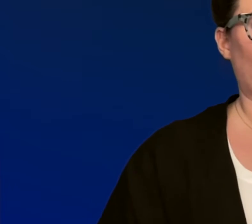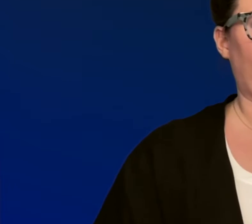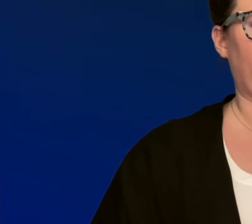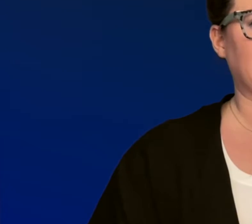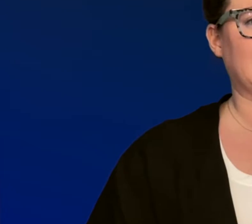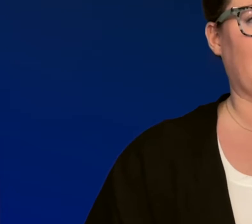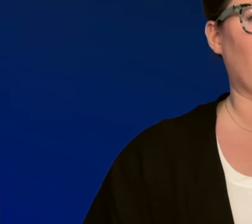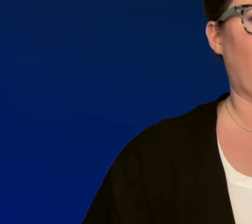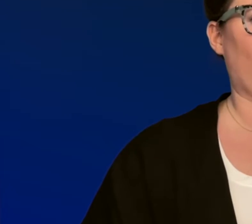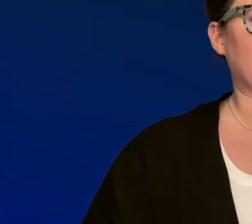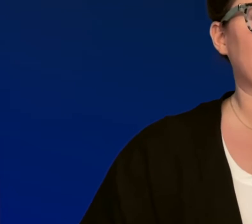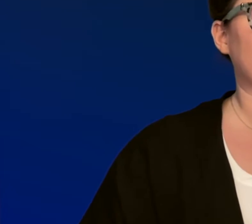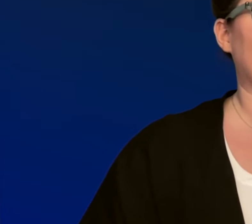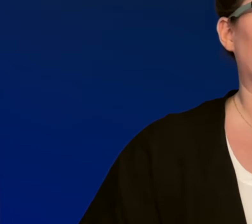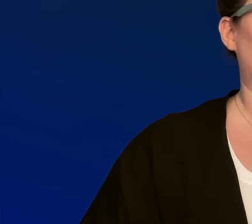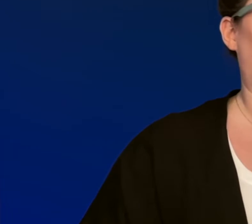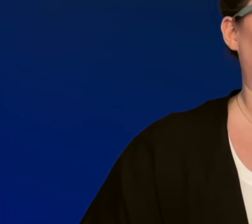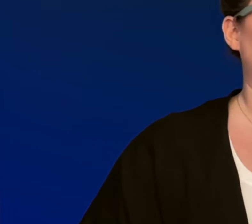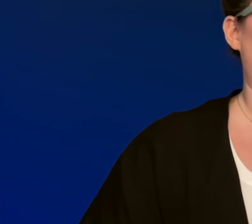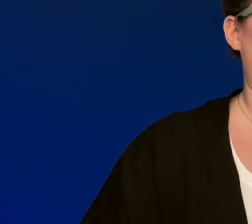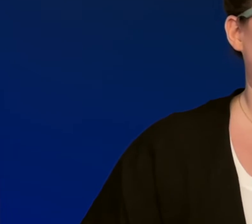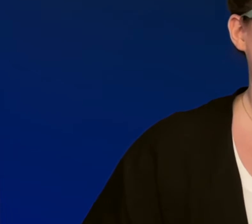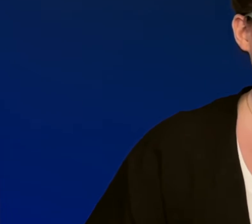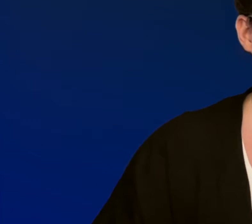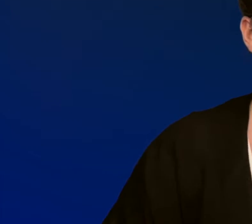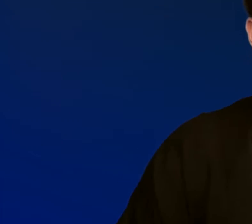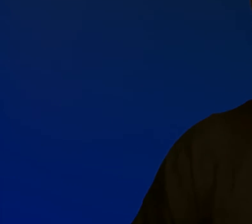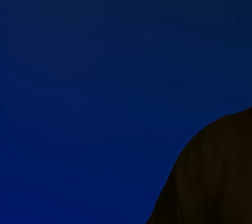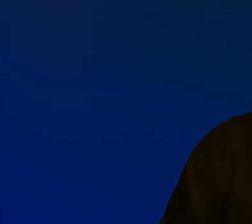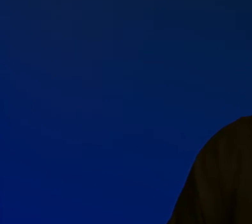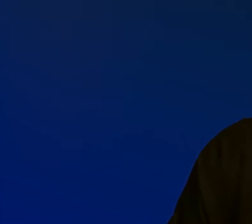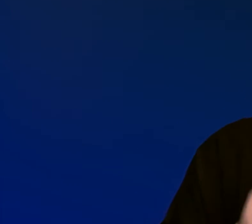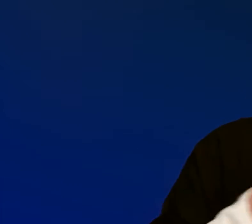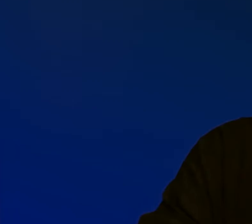domestic violence and sexual assault victims.